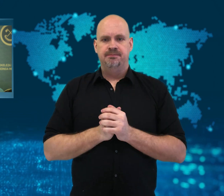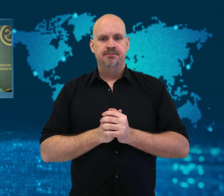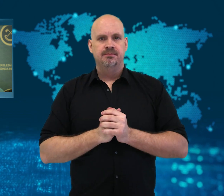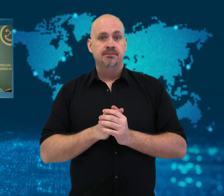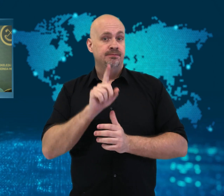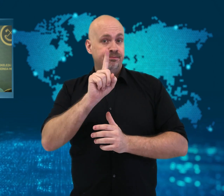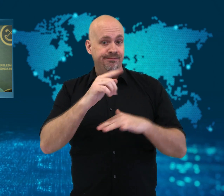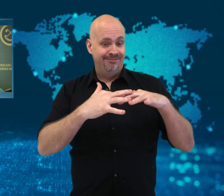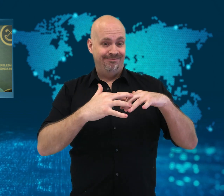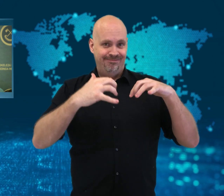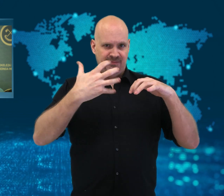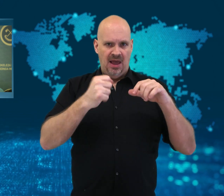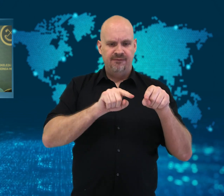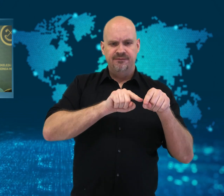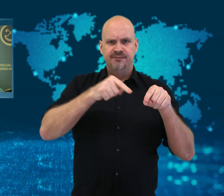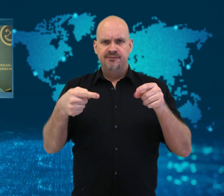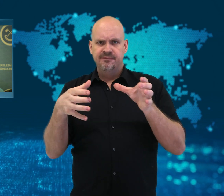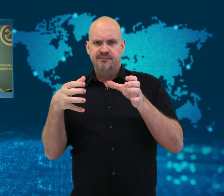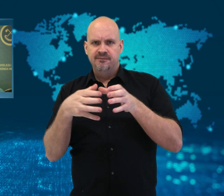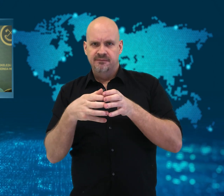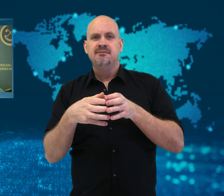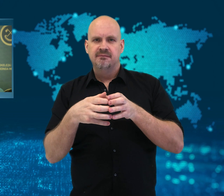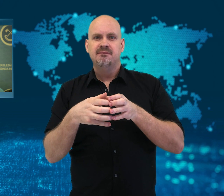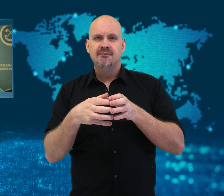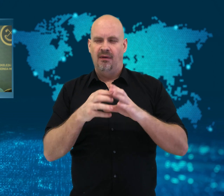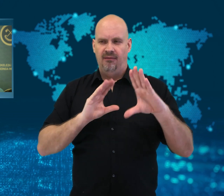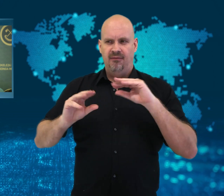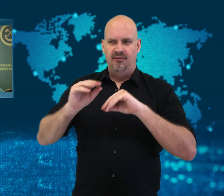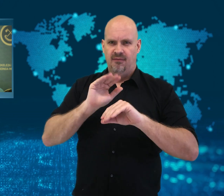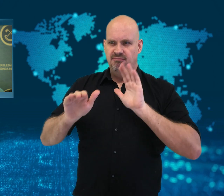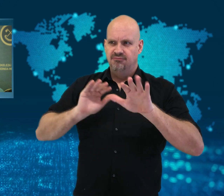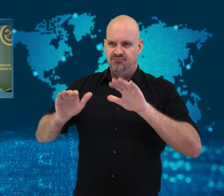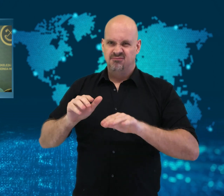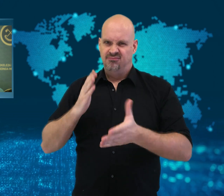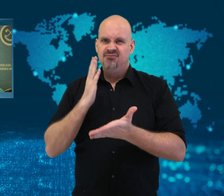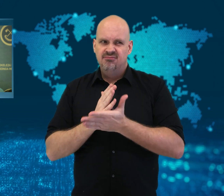Opposition leaders are, however,